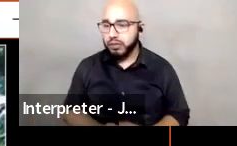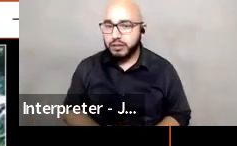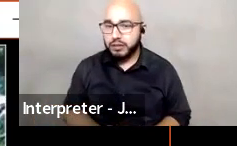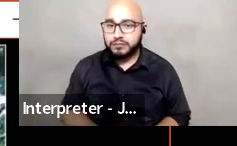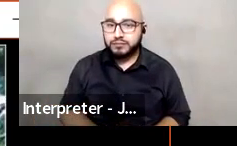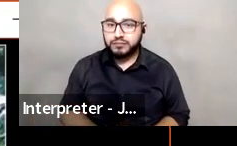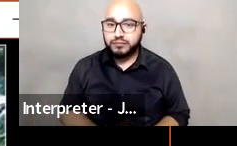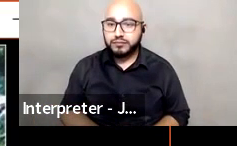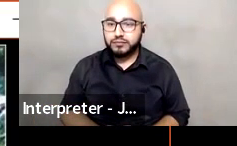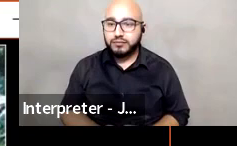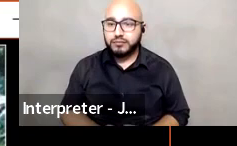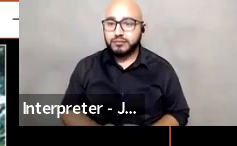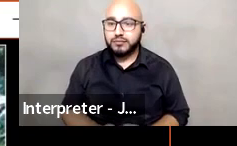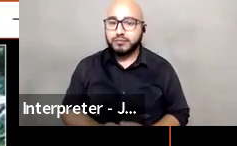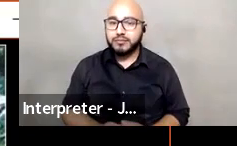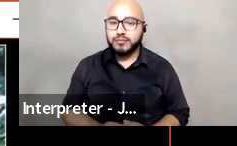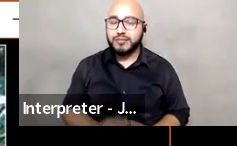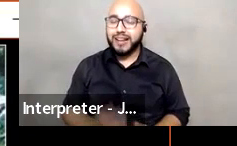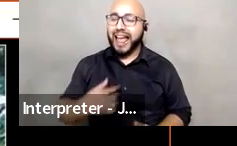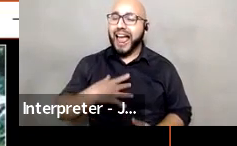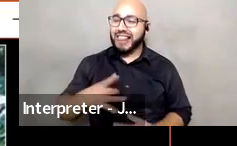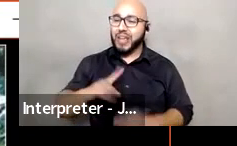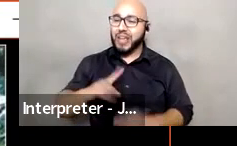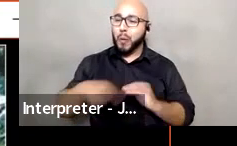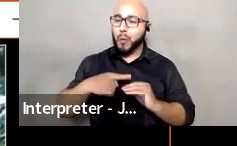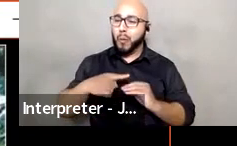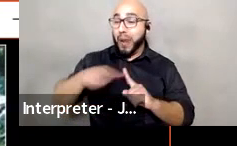I like it when people. At these things.